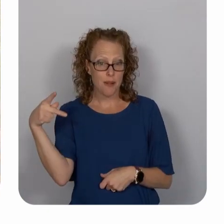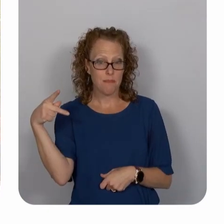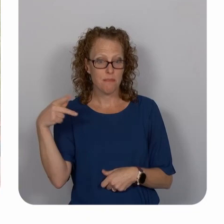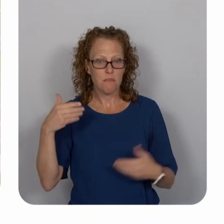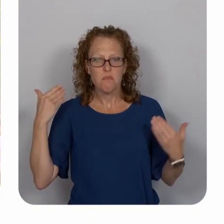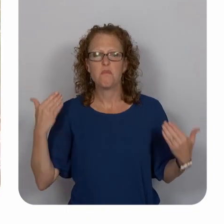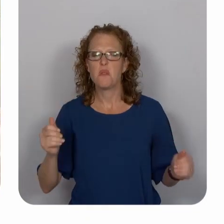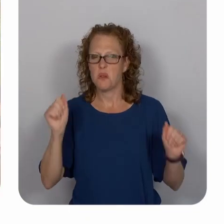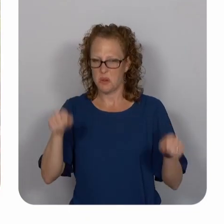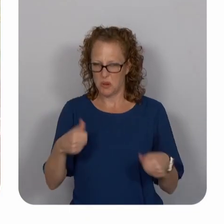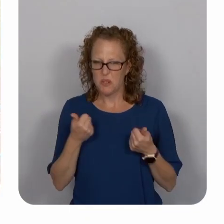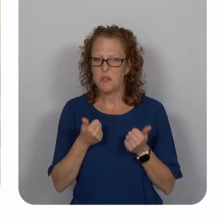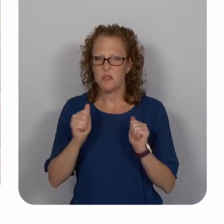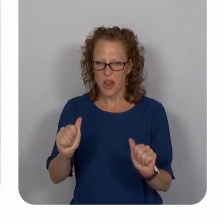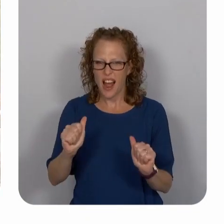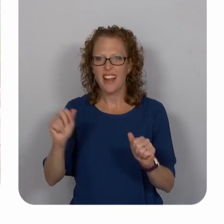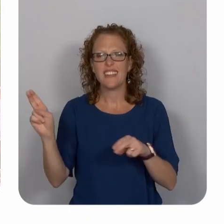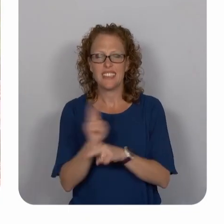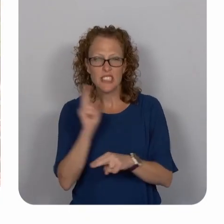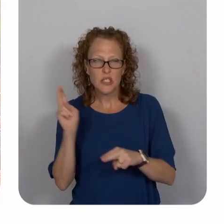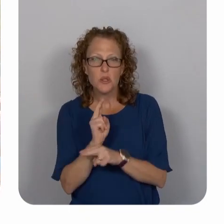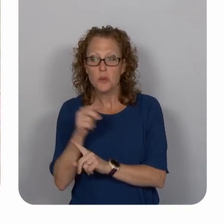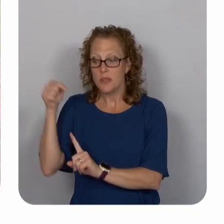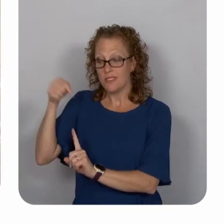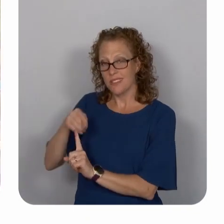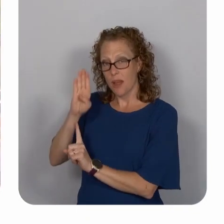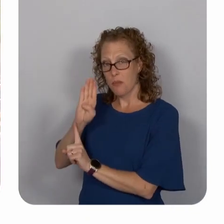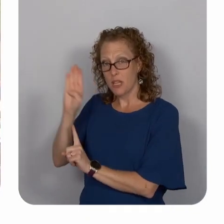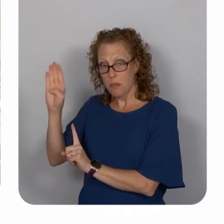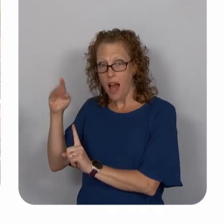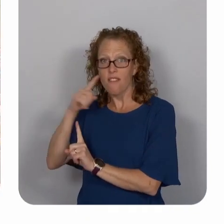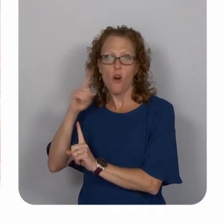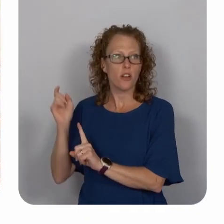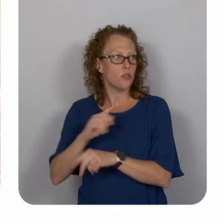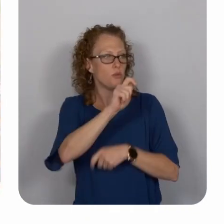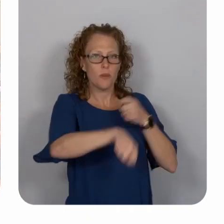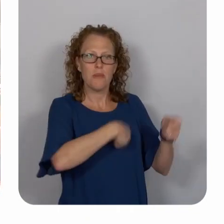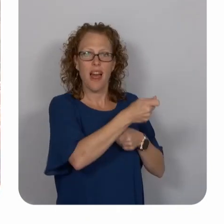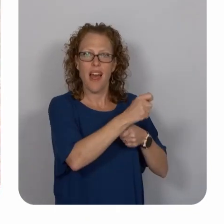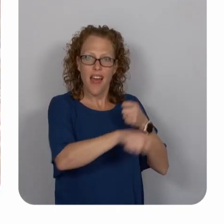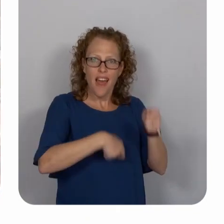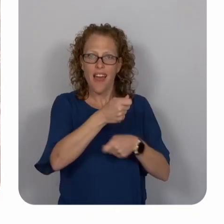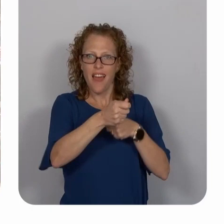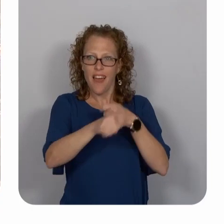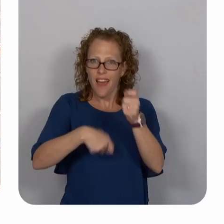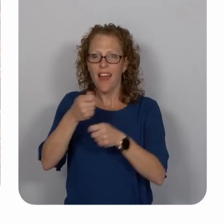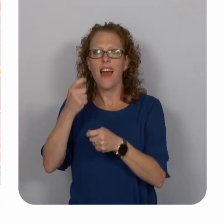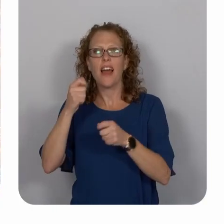Use Building Blocks and try replacing your app’s VR background with a Passthrough background, if it’s appropriate.